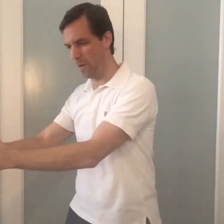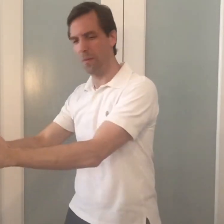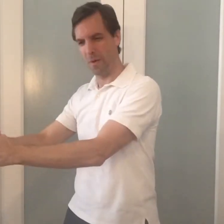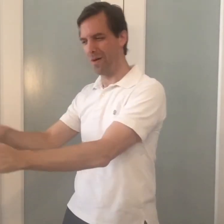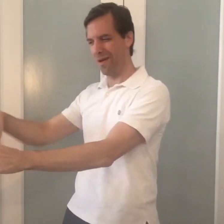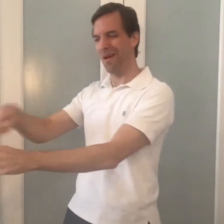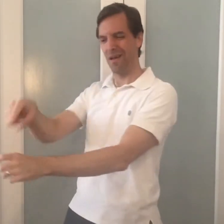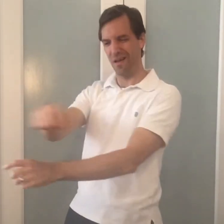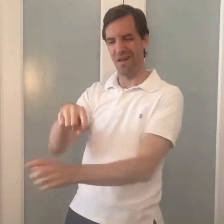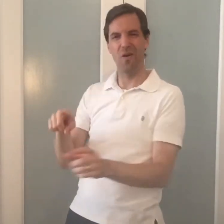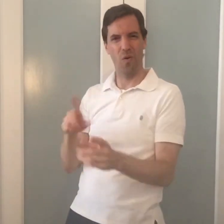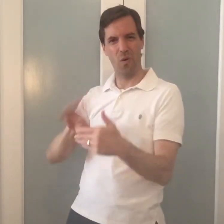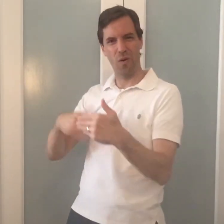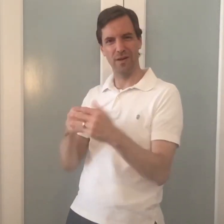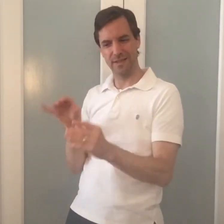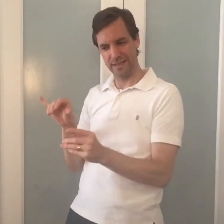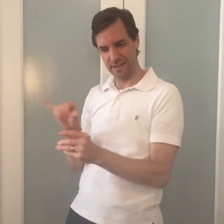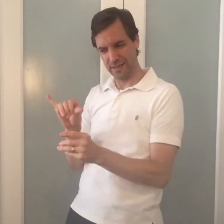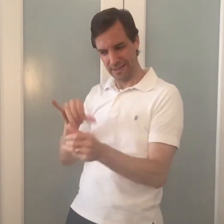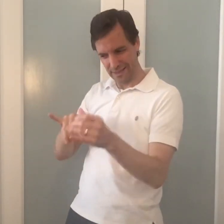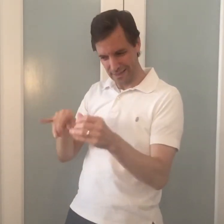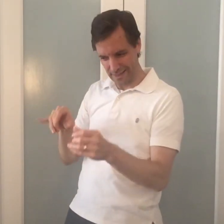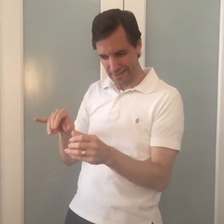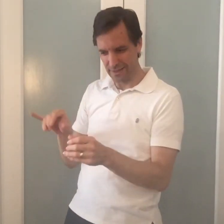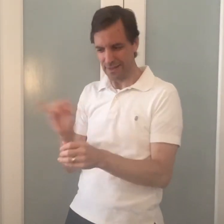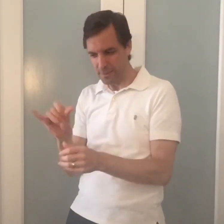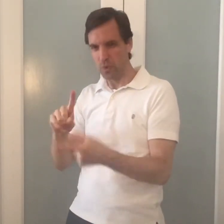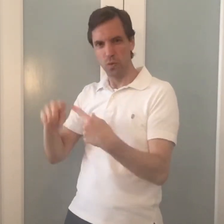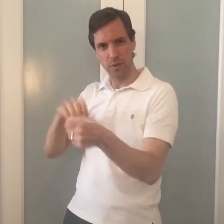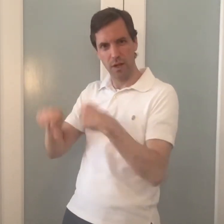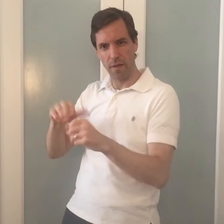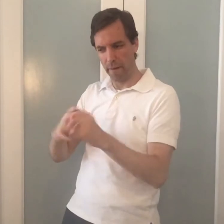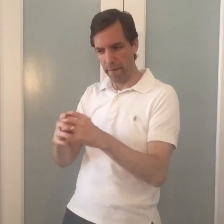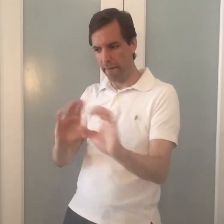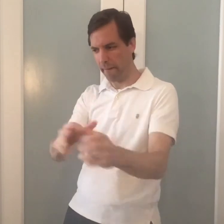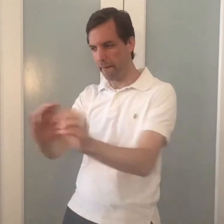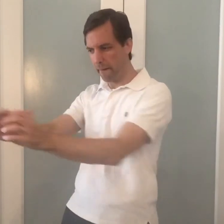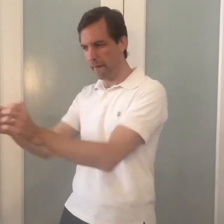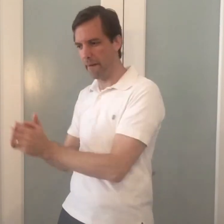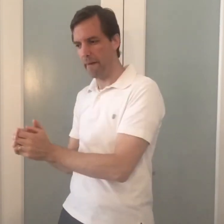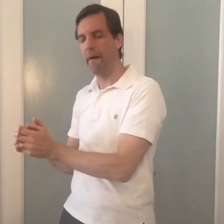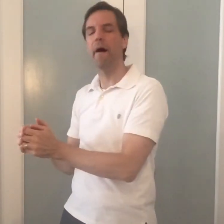or "clusters" of children where within this group all of the children